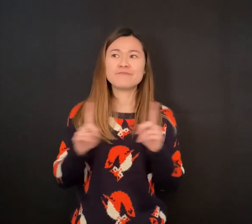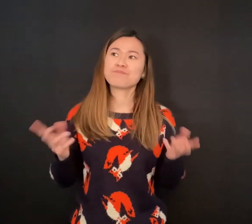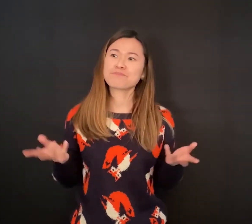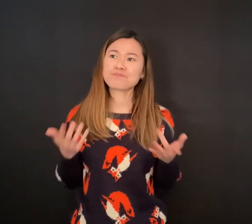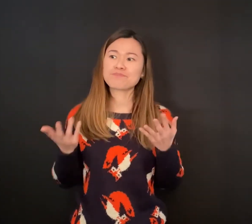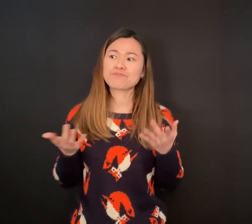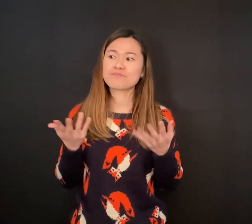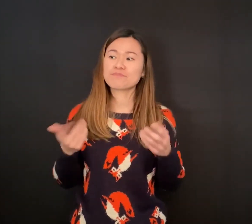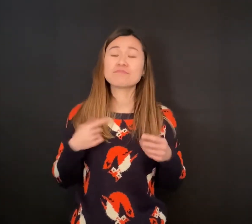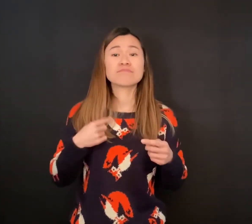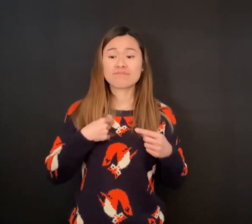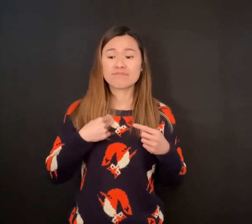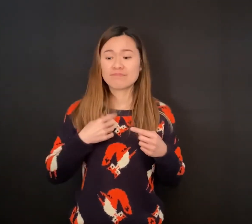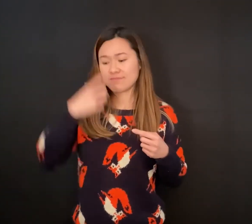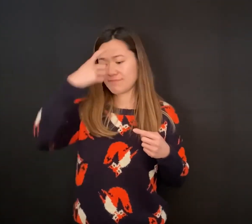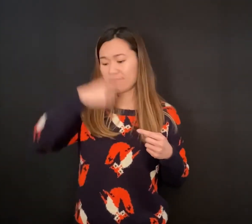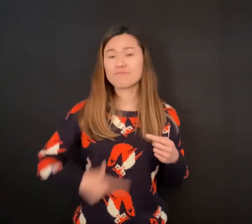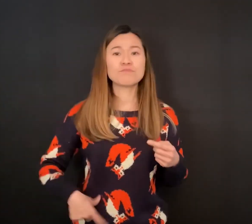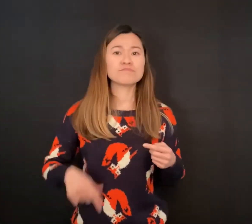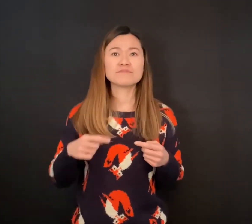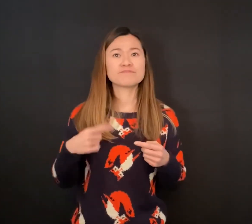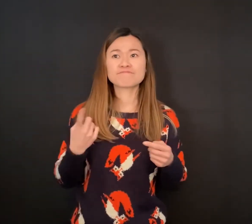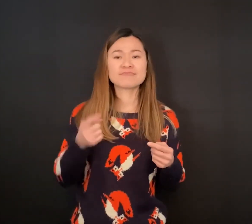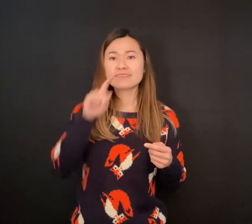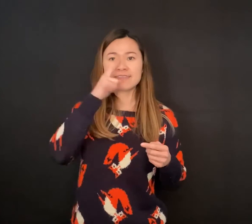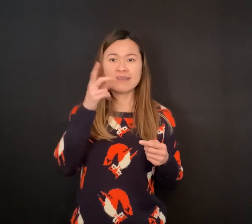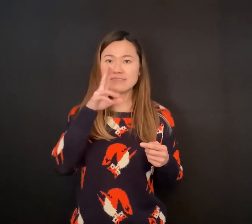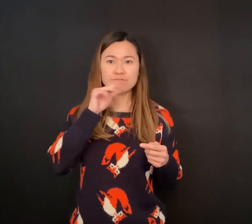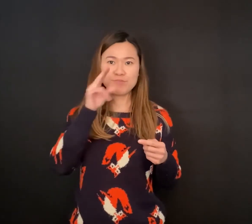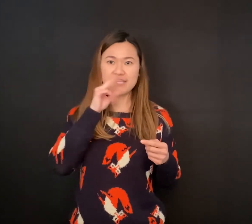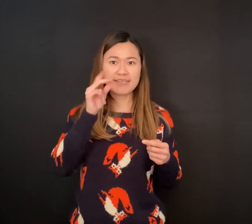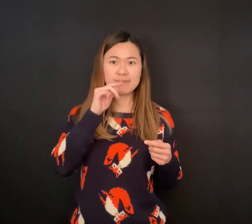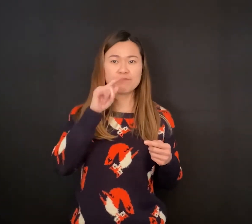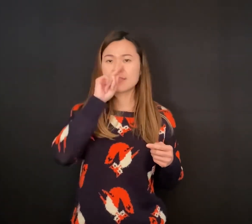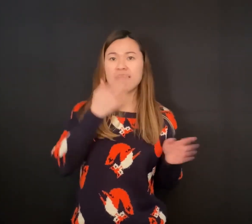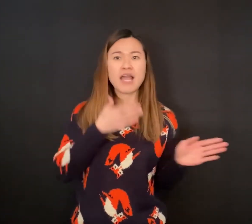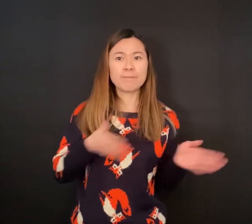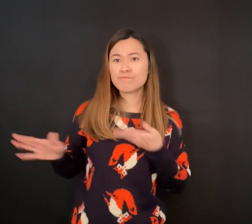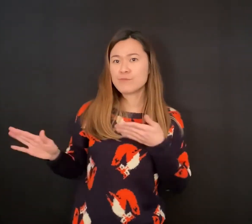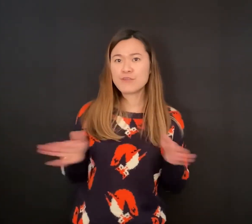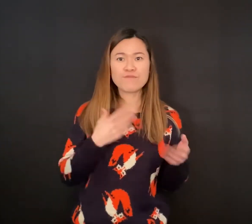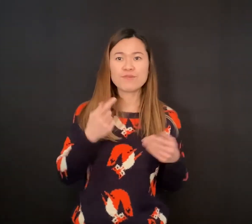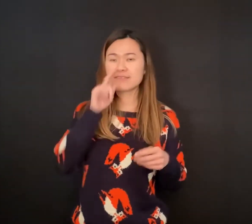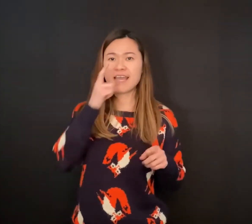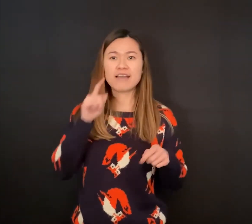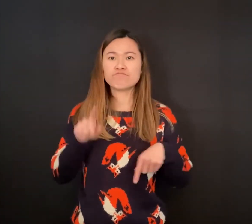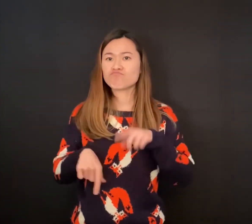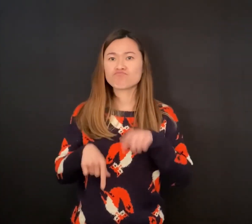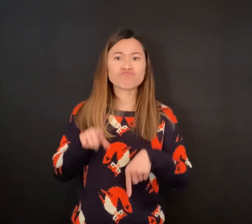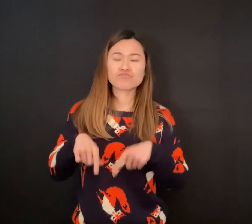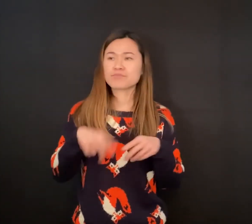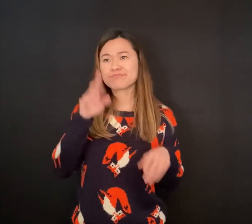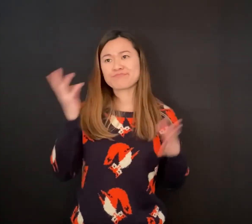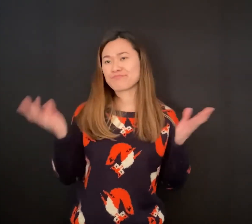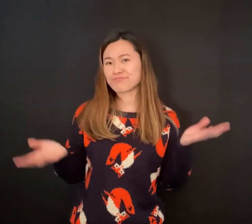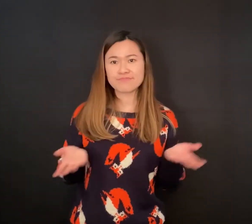I can't speak I can't really move and can't walk,